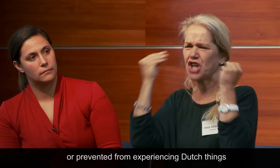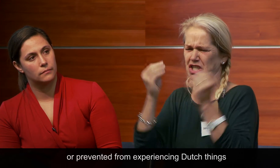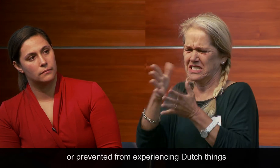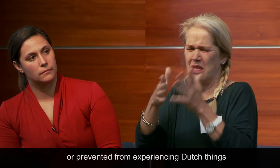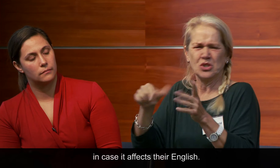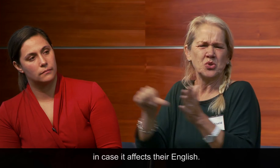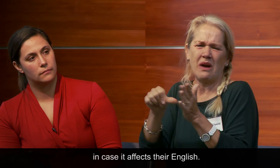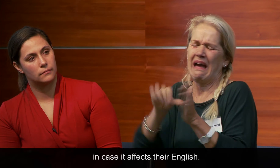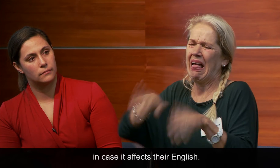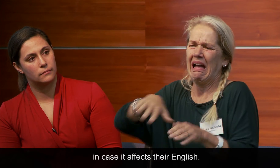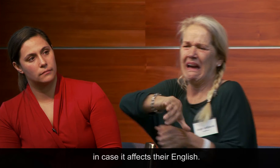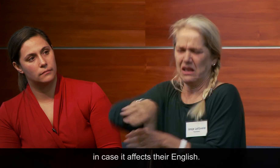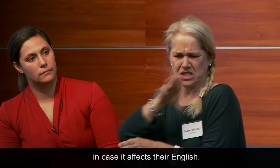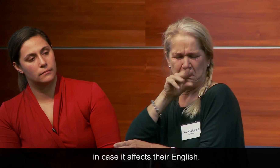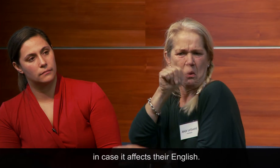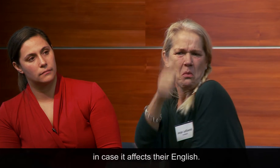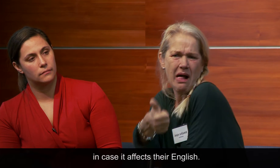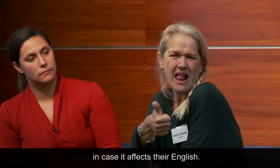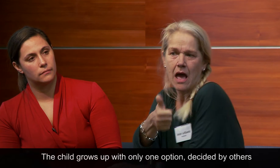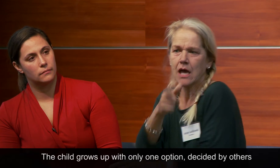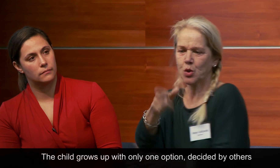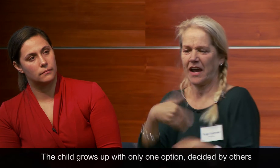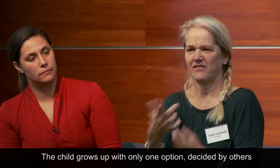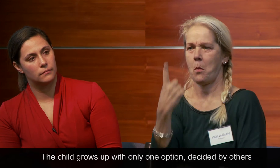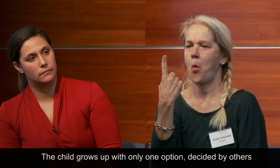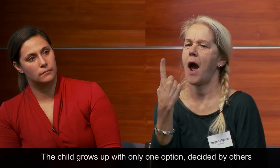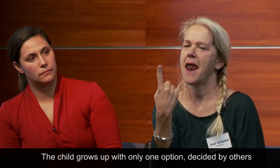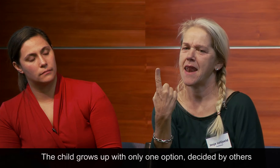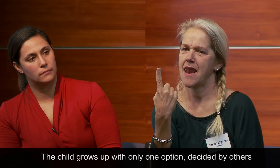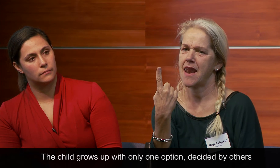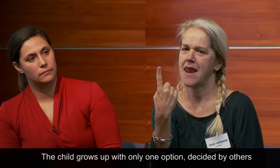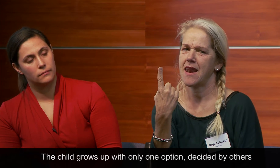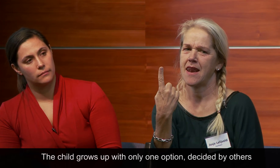things in case it affects their English. The child grows up with only one option, decided